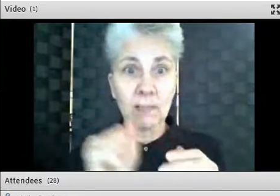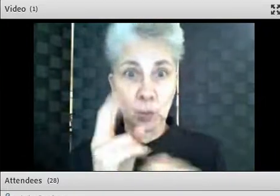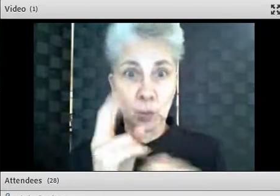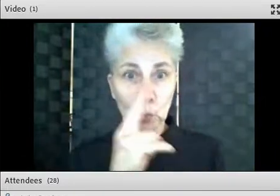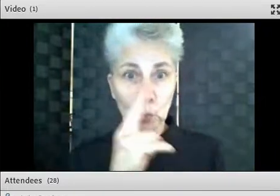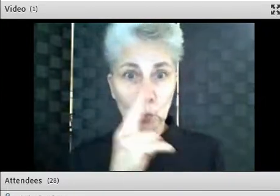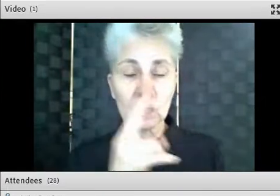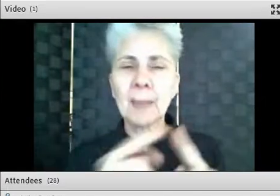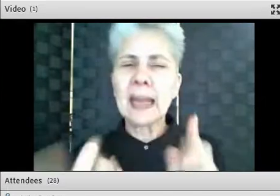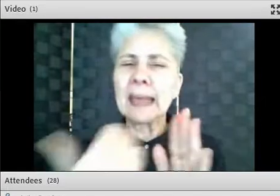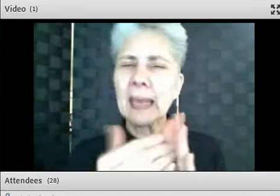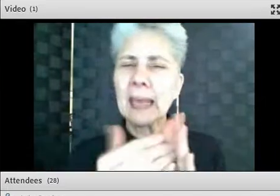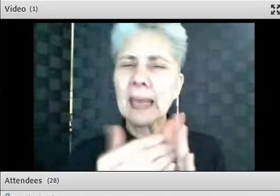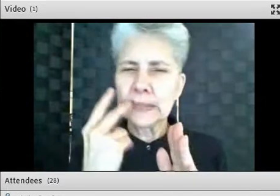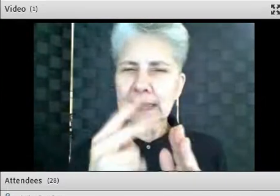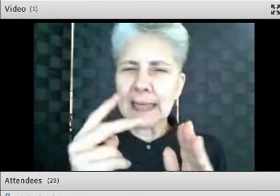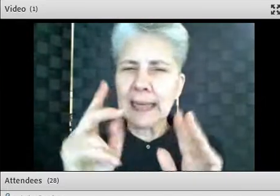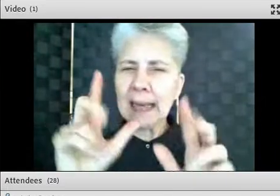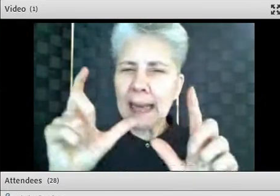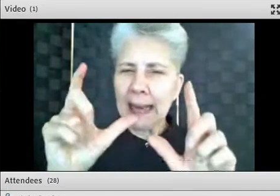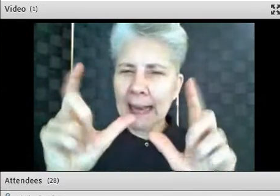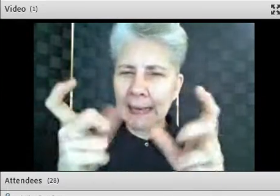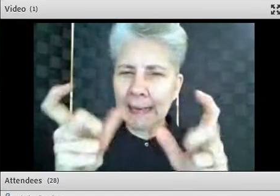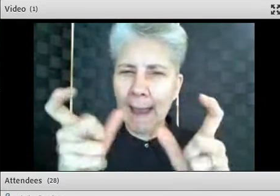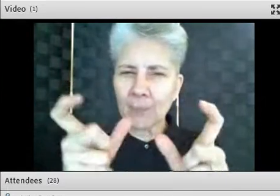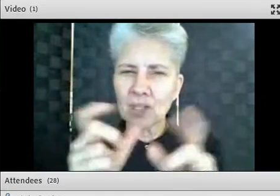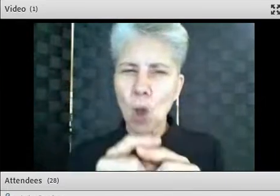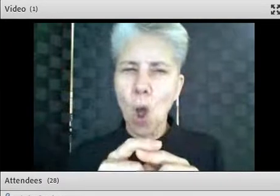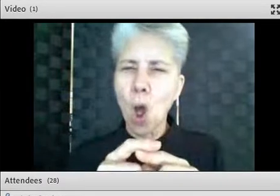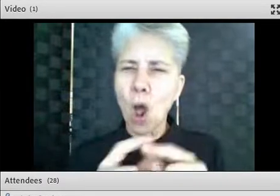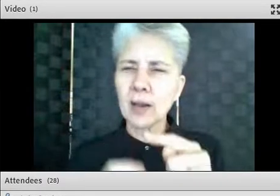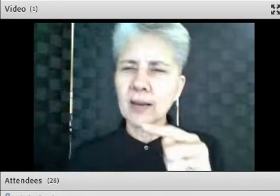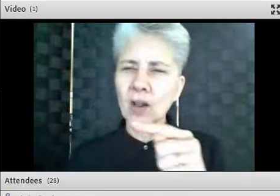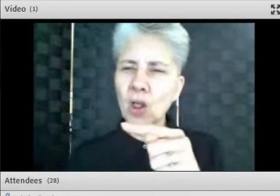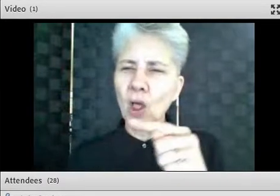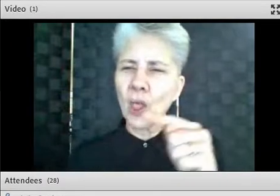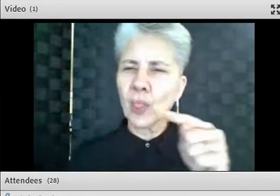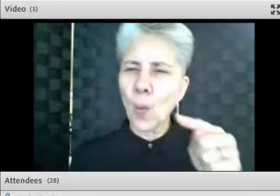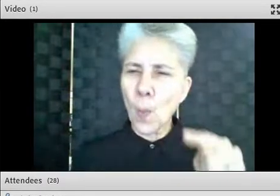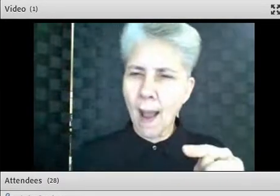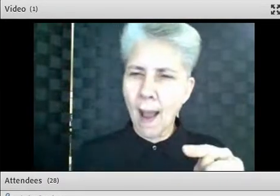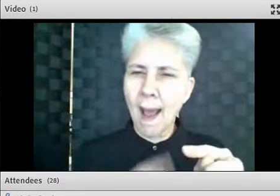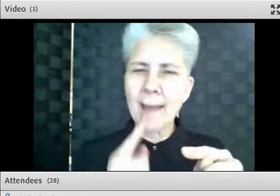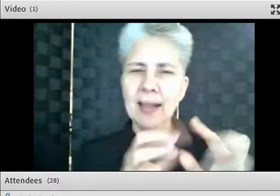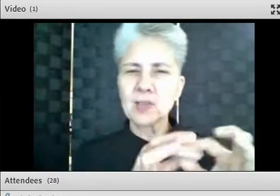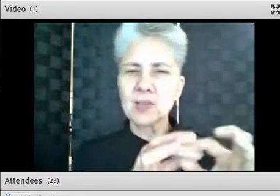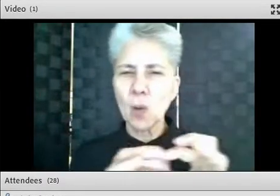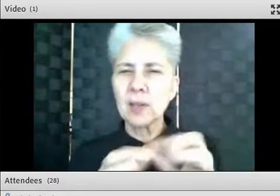but you can see once again those captions on the right-hand side and the number associated with those on the left,